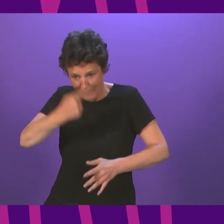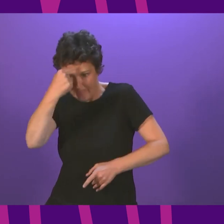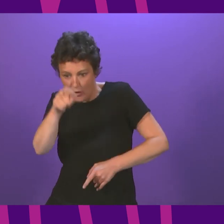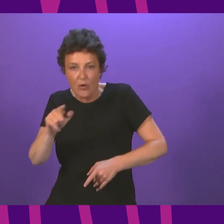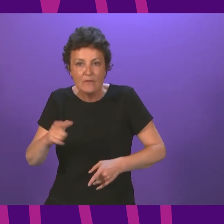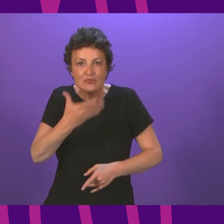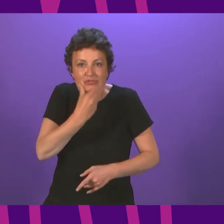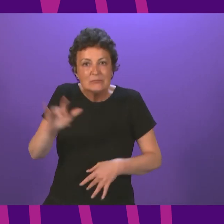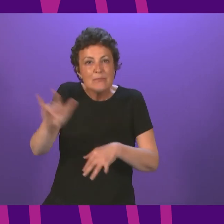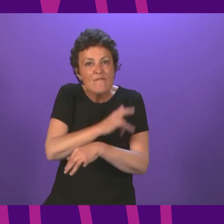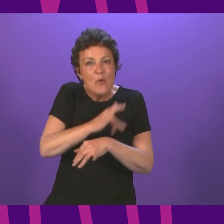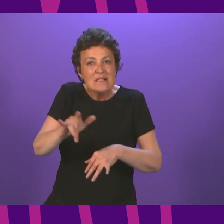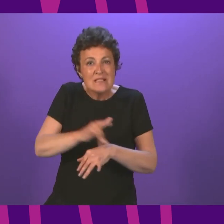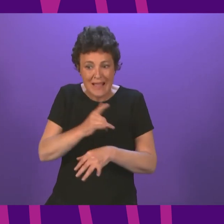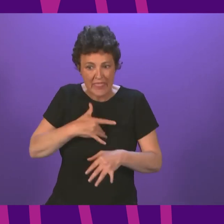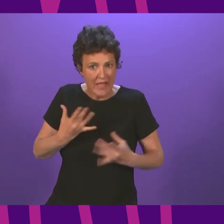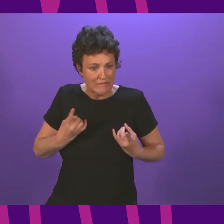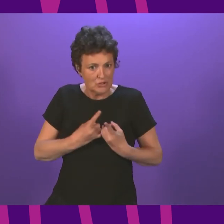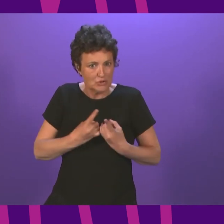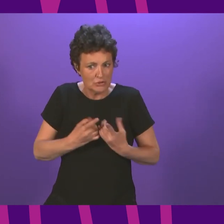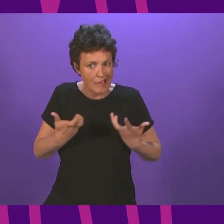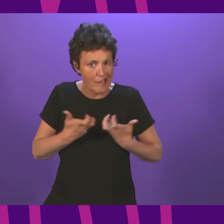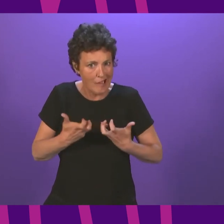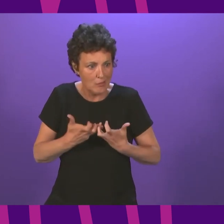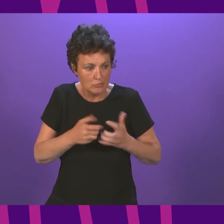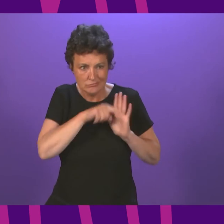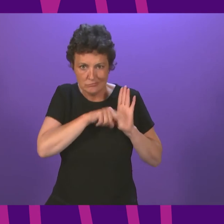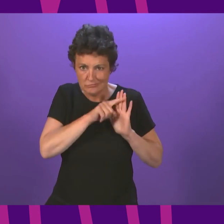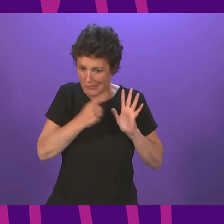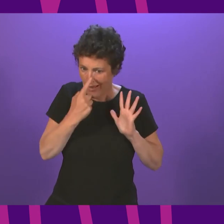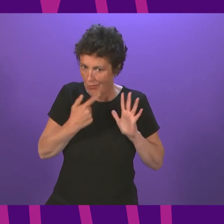guidance is updated and made available to stakeholders and the public more widely, so